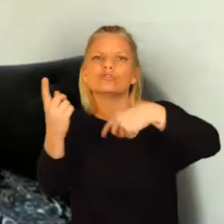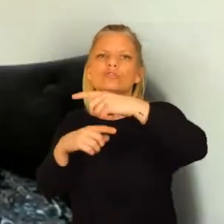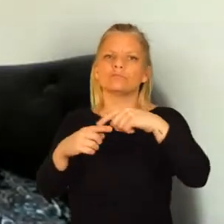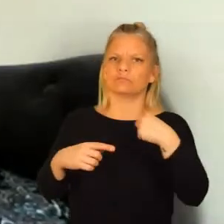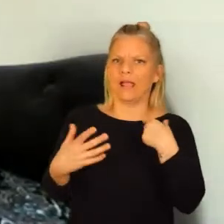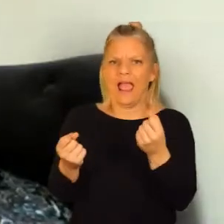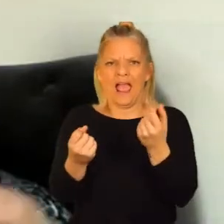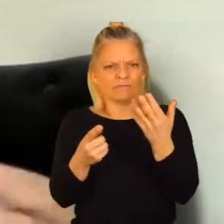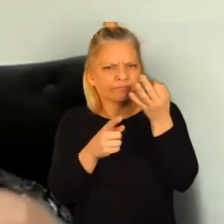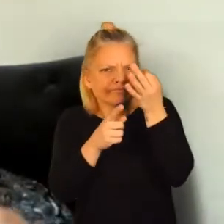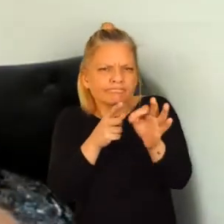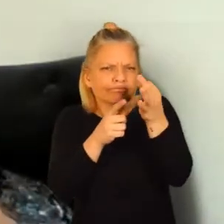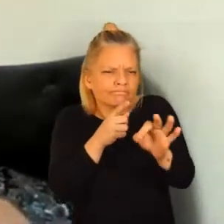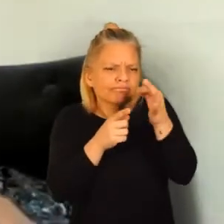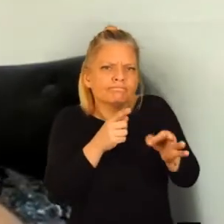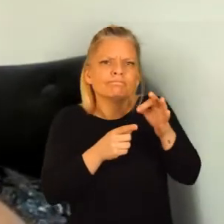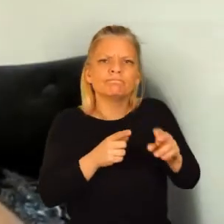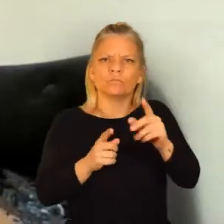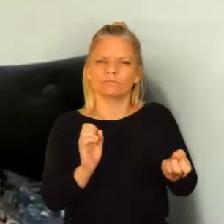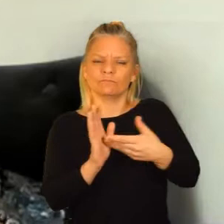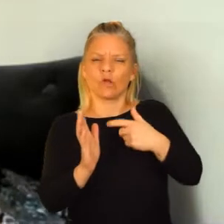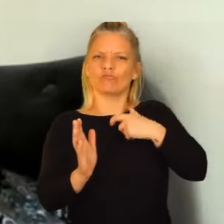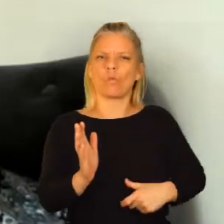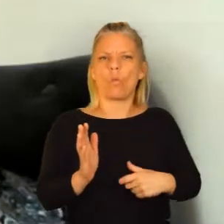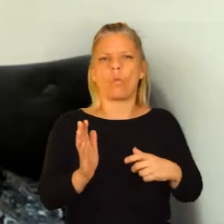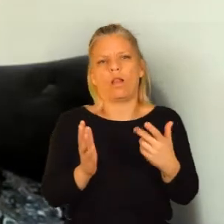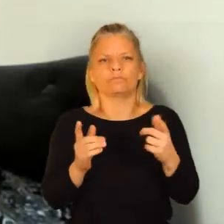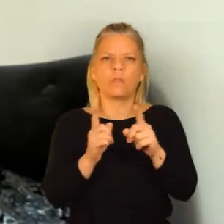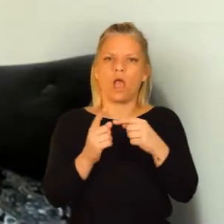really well as a peer support group it's other people are providing peer support for each other